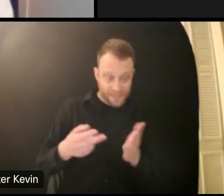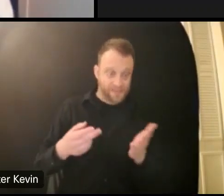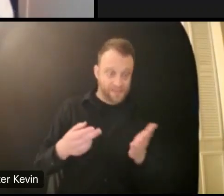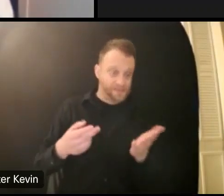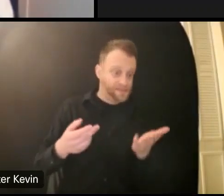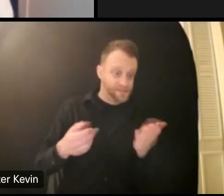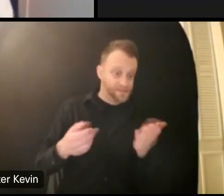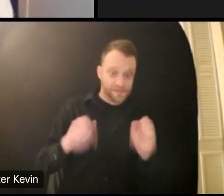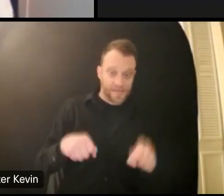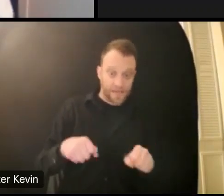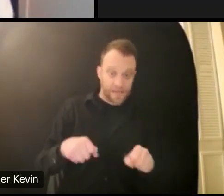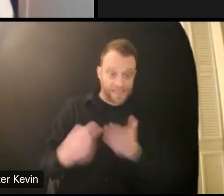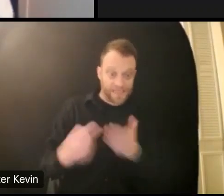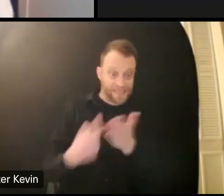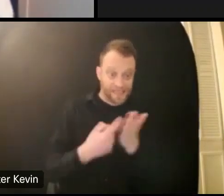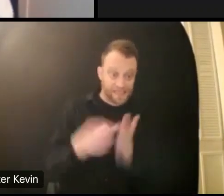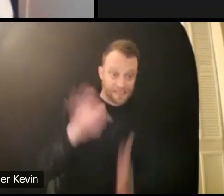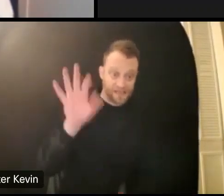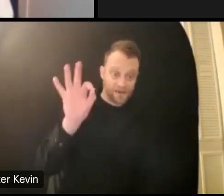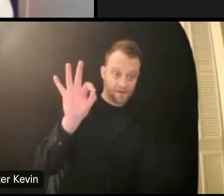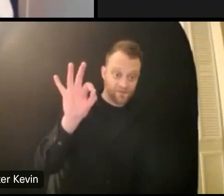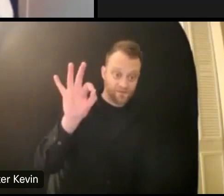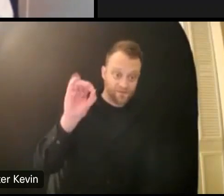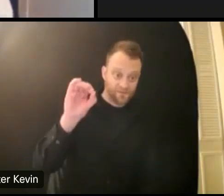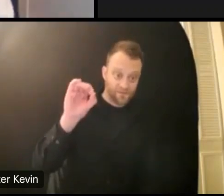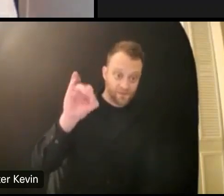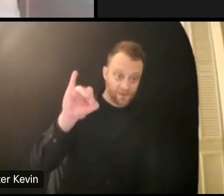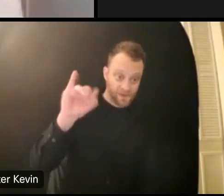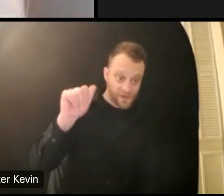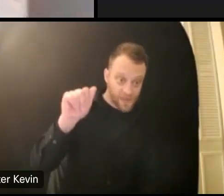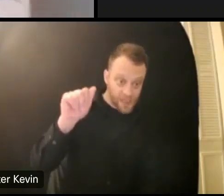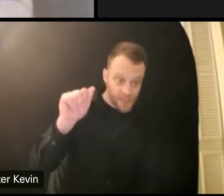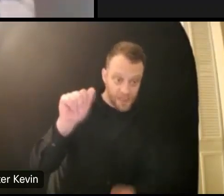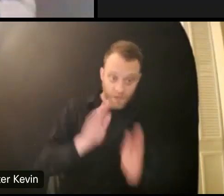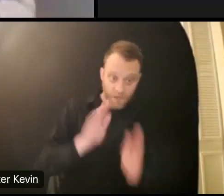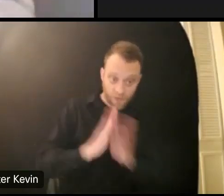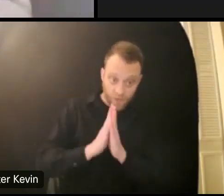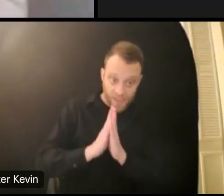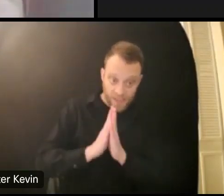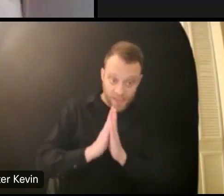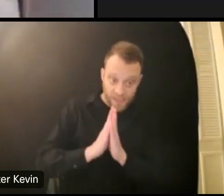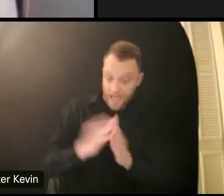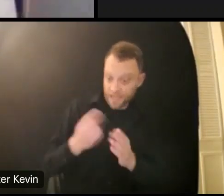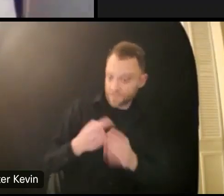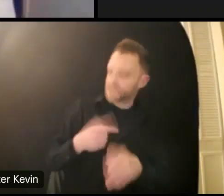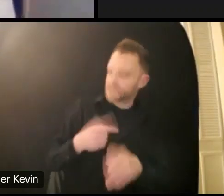want to see the text from the Commissioner ... then it becomes problematic. That's my